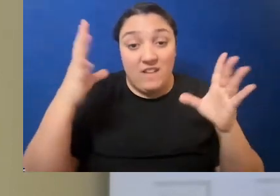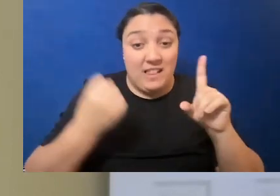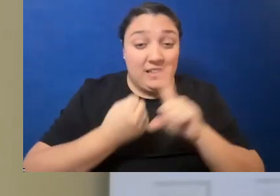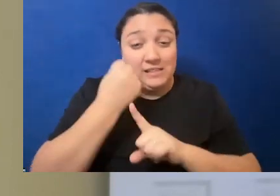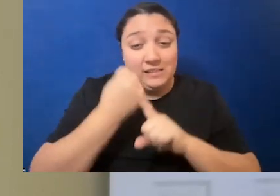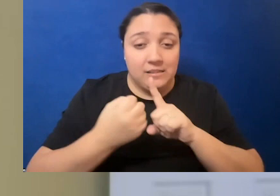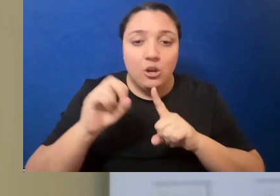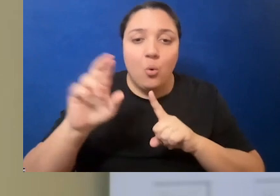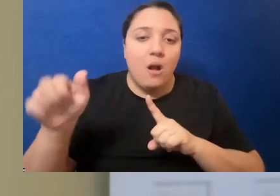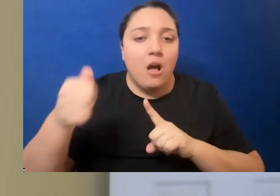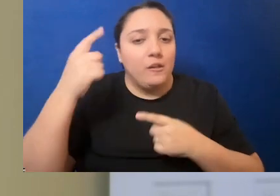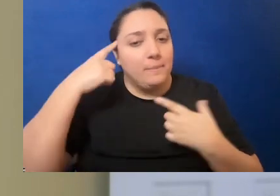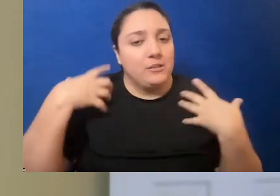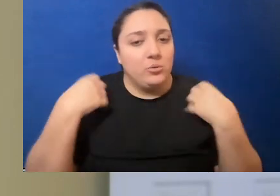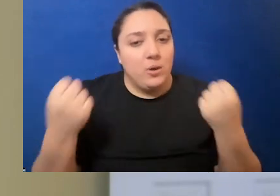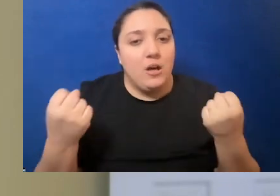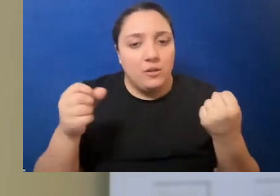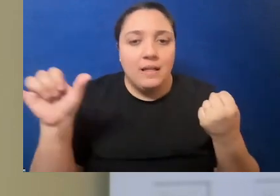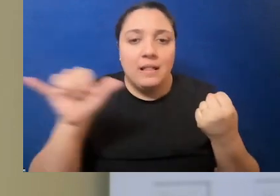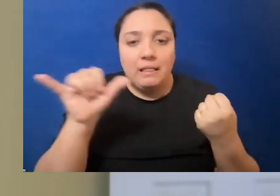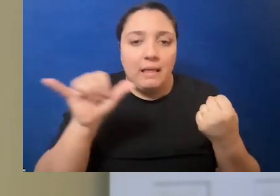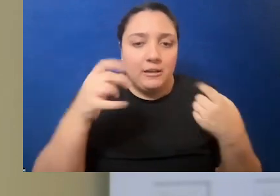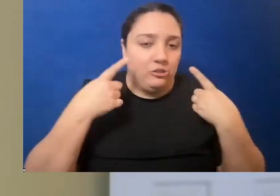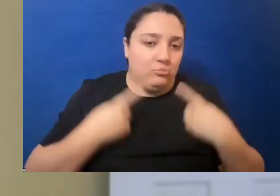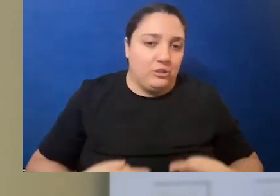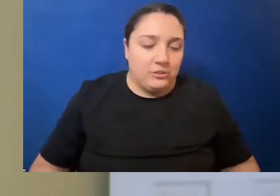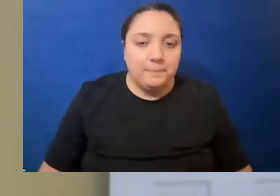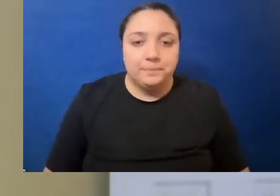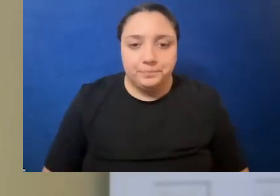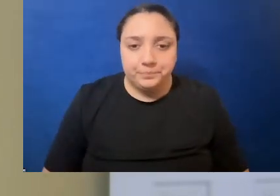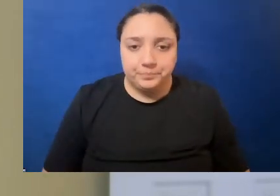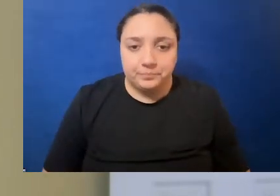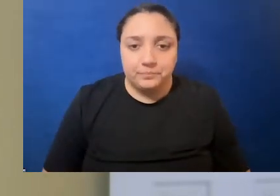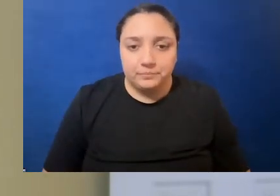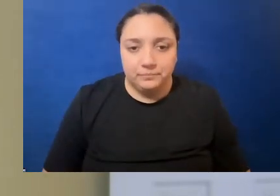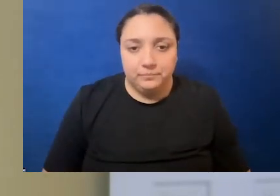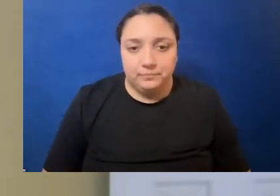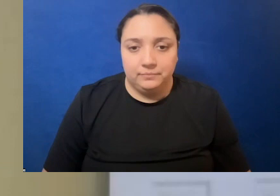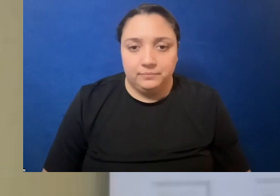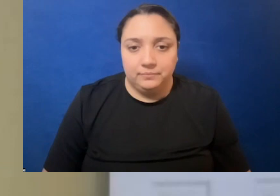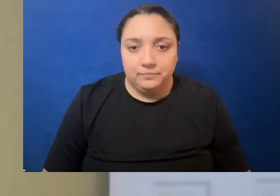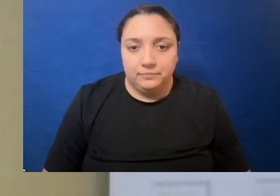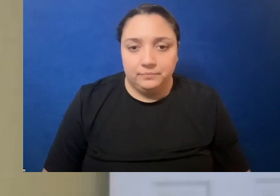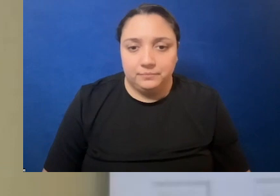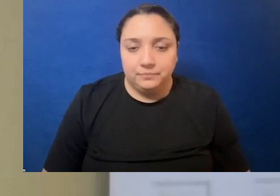FEAR OF COVID OR OTHER ILLNESSES. FEAR OF VIOLENCE. OTHER MENTAL HEALTH CONDITIONS